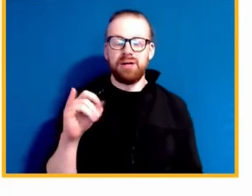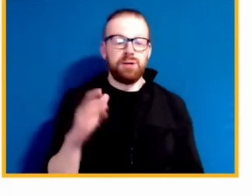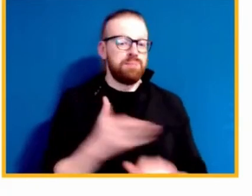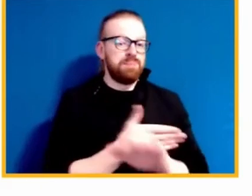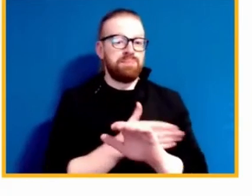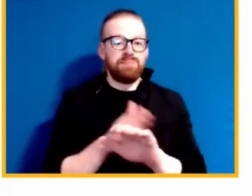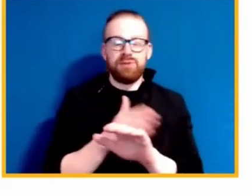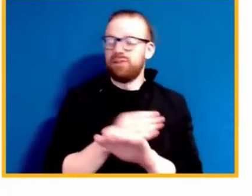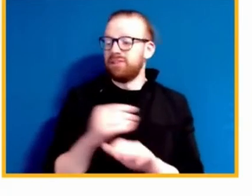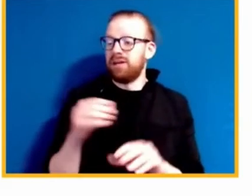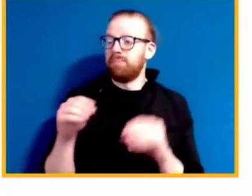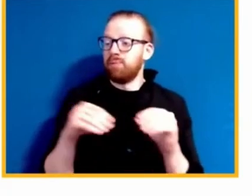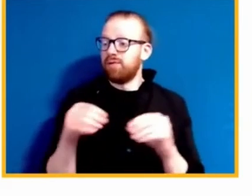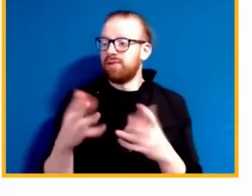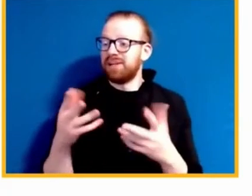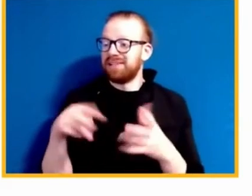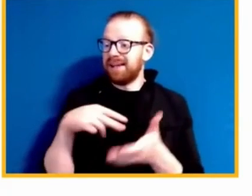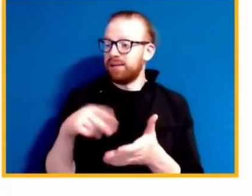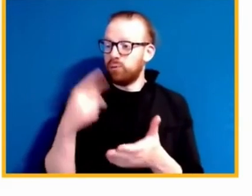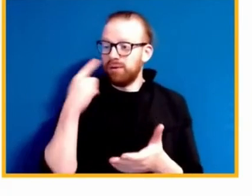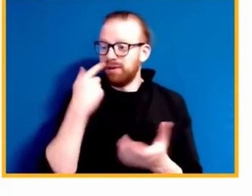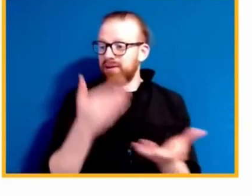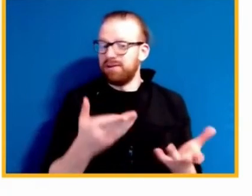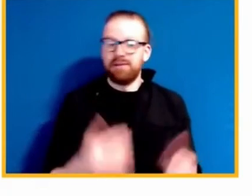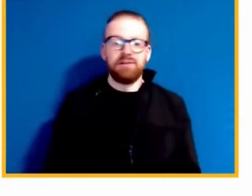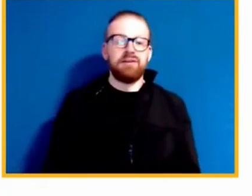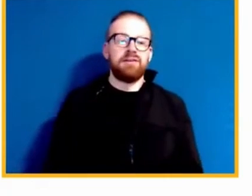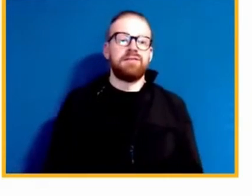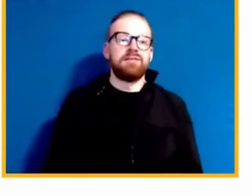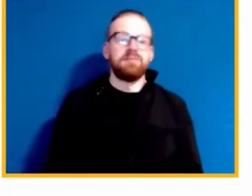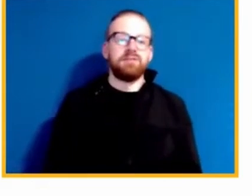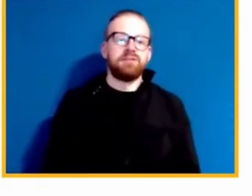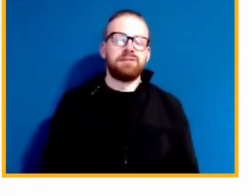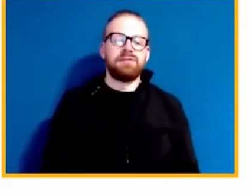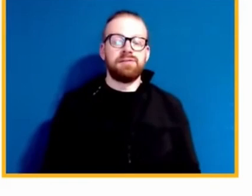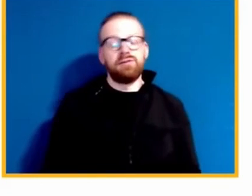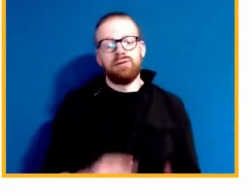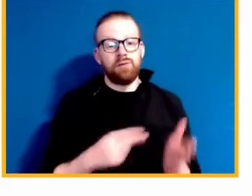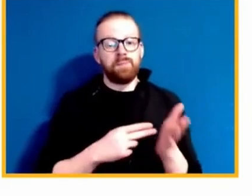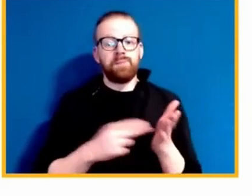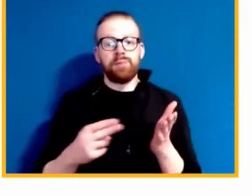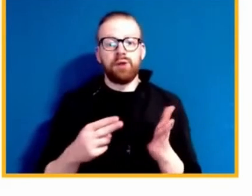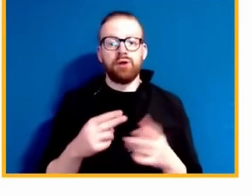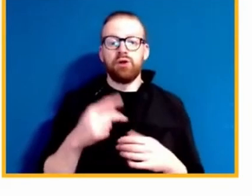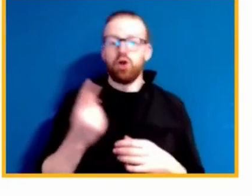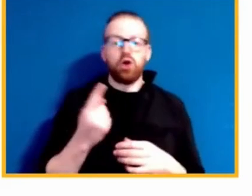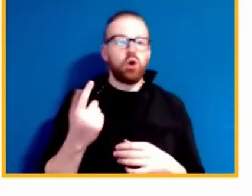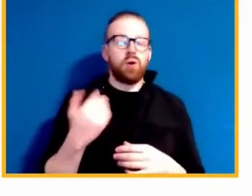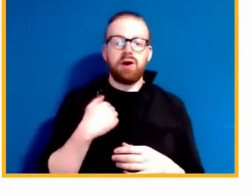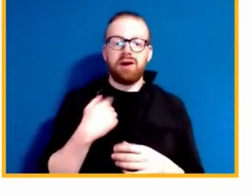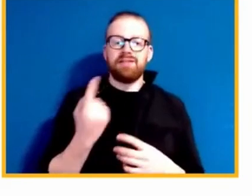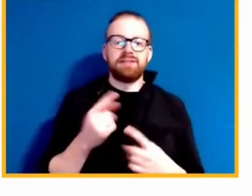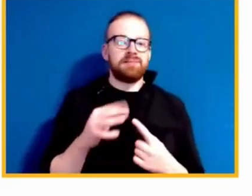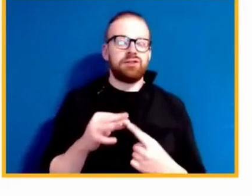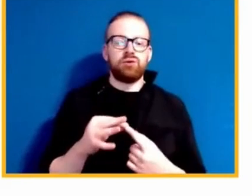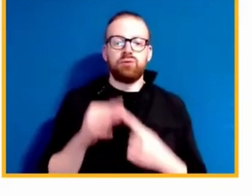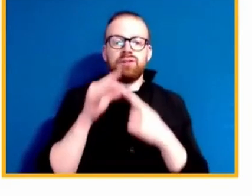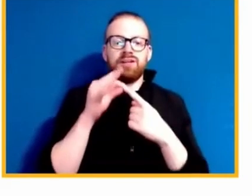and with the move. So Yuki, what did we think? [Yuki] So, honestly you always have some type of unique song that you bring to the